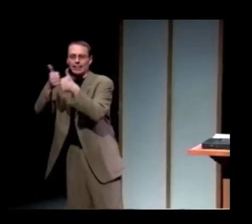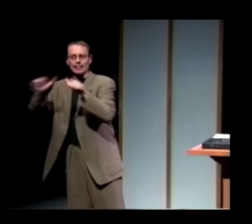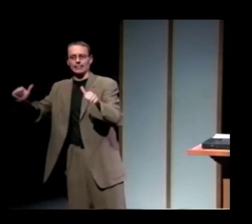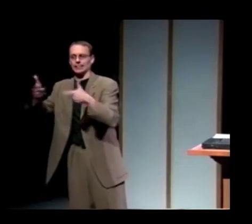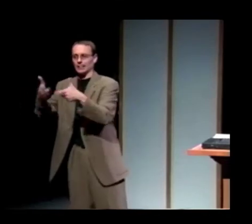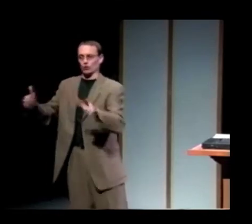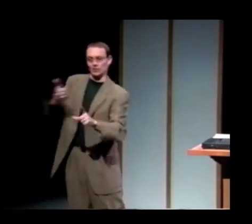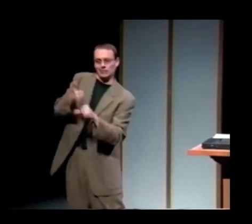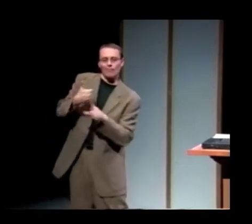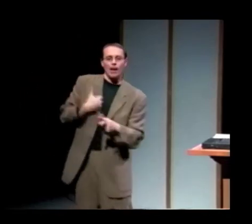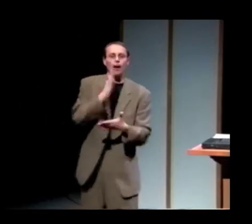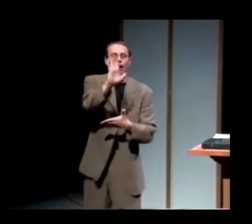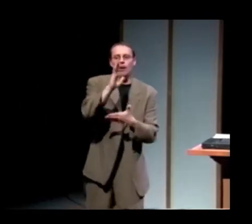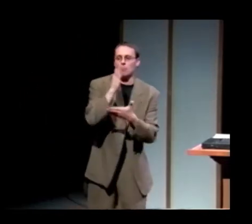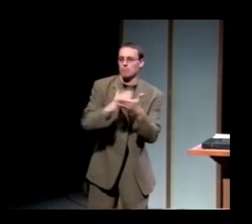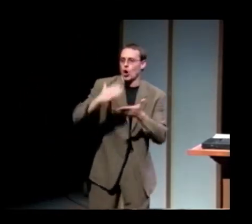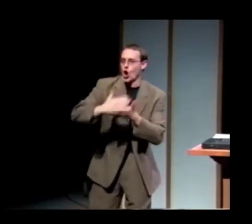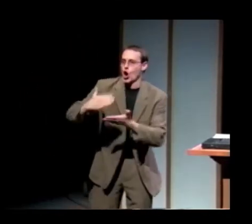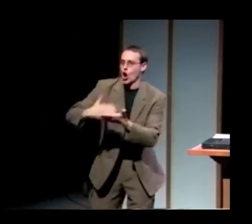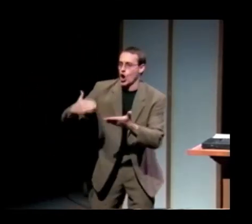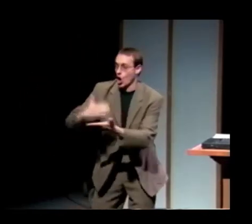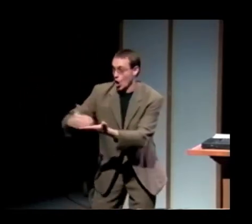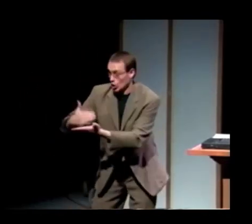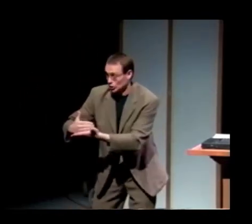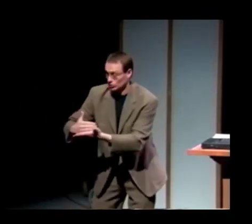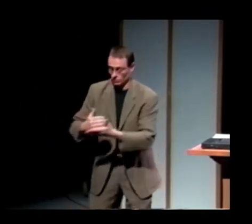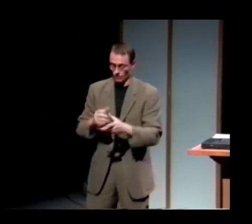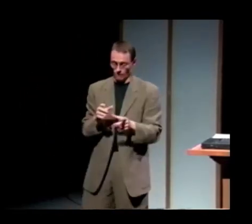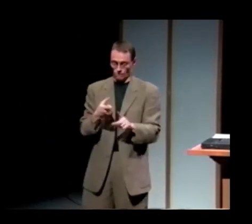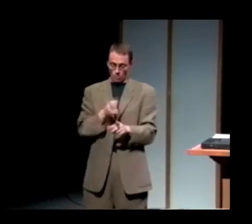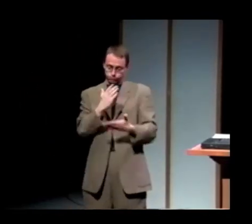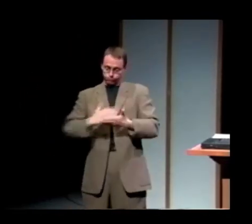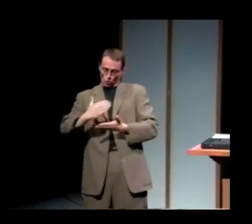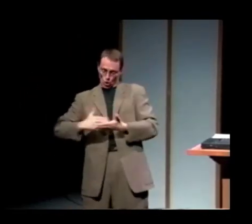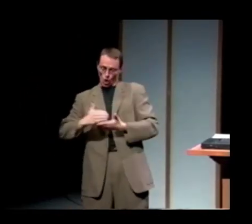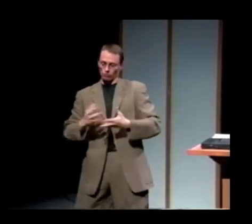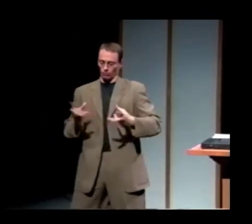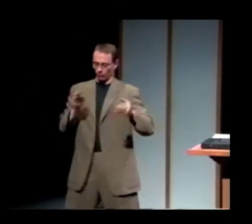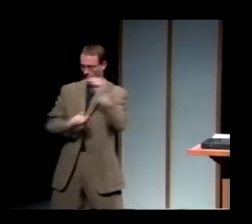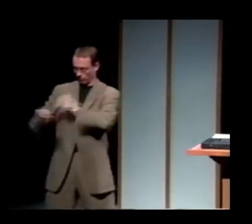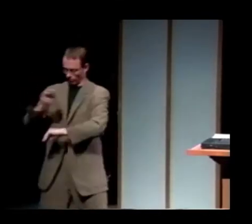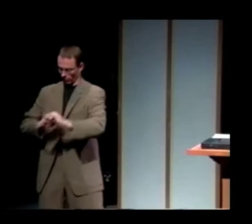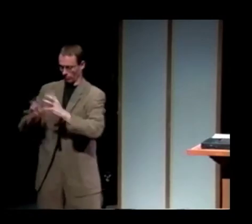I SAY YES. IT HAS PARTS.